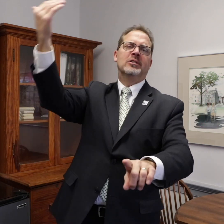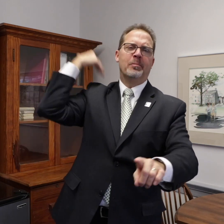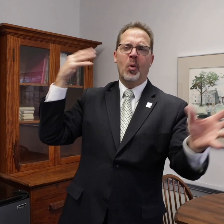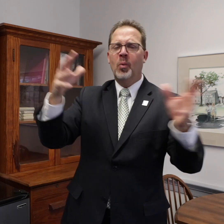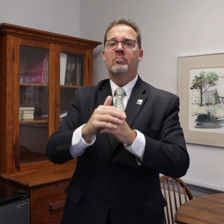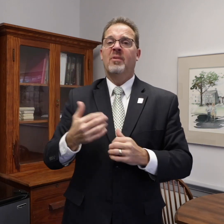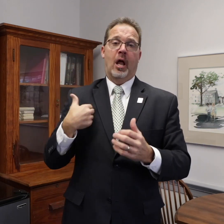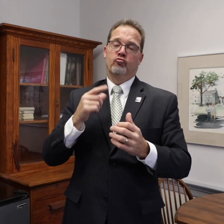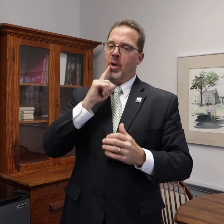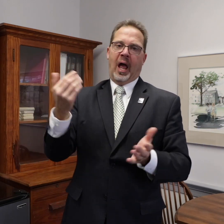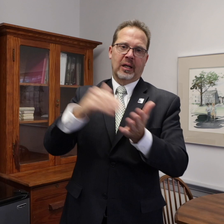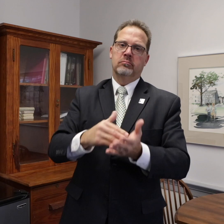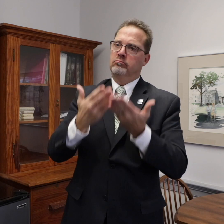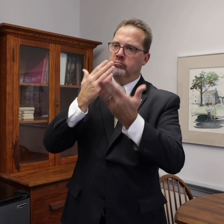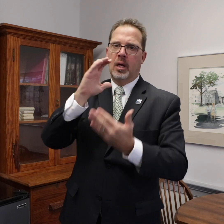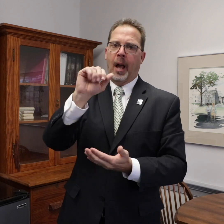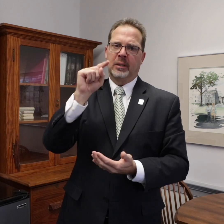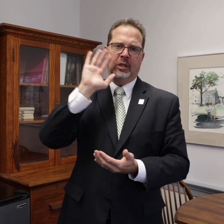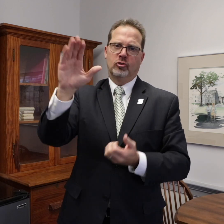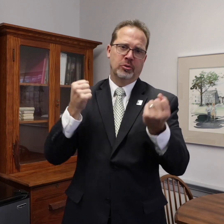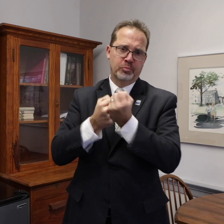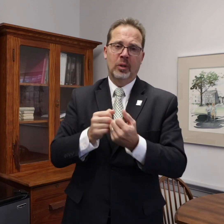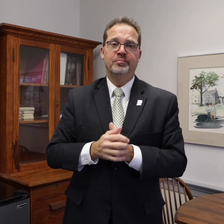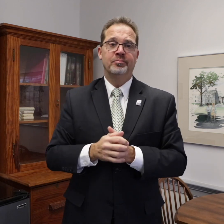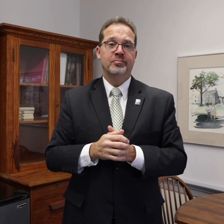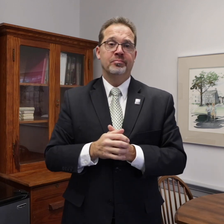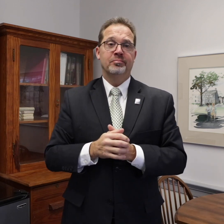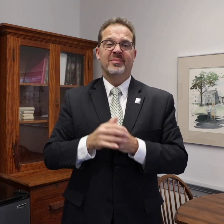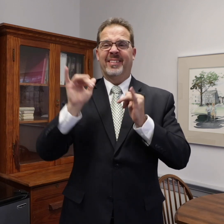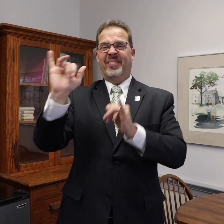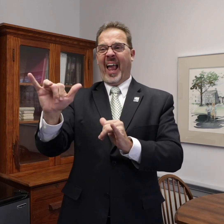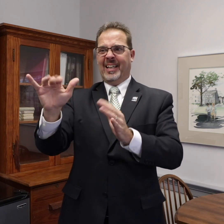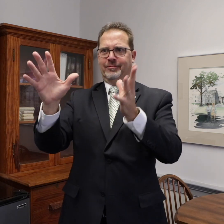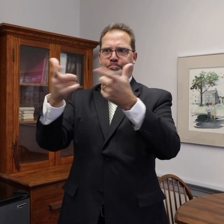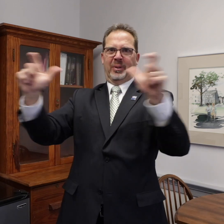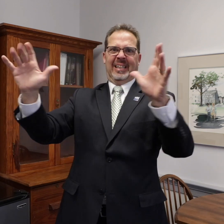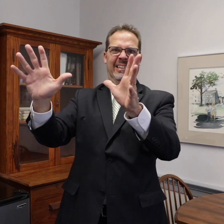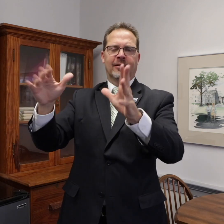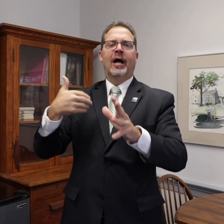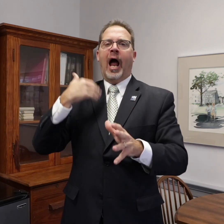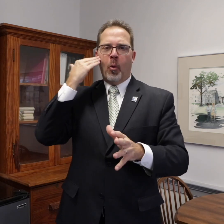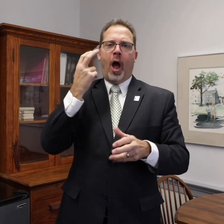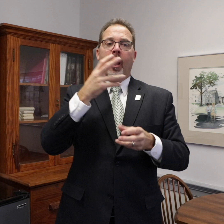After that incredible news my next update may pale in comparison, however, I